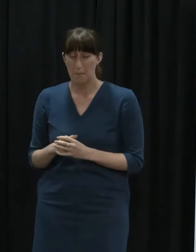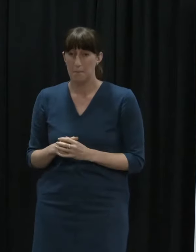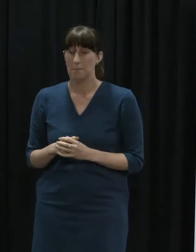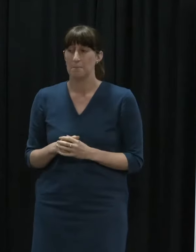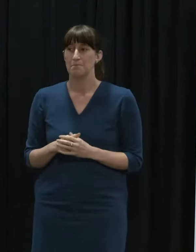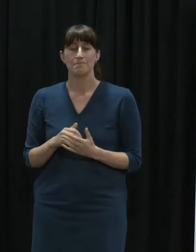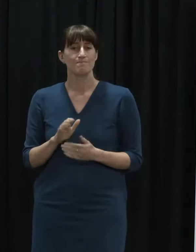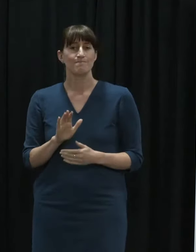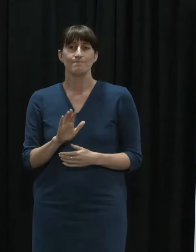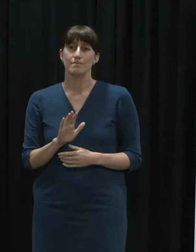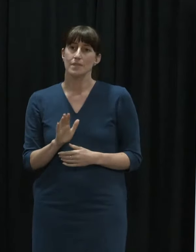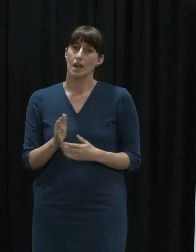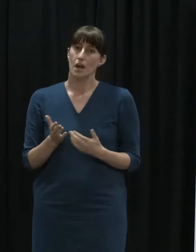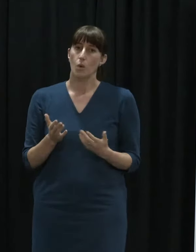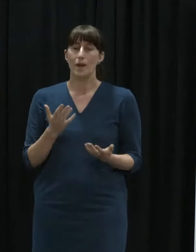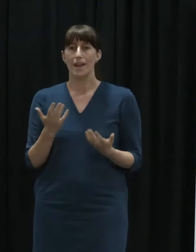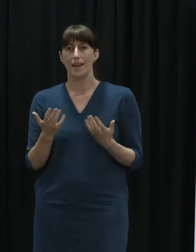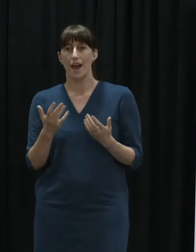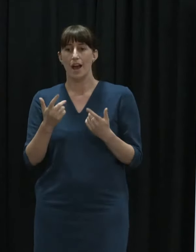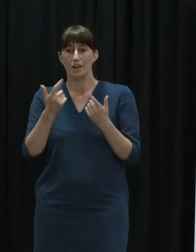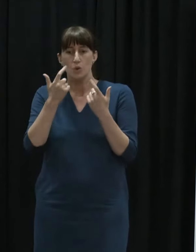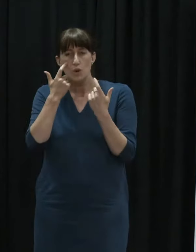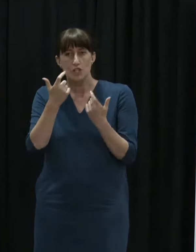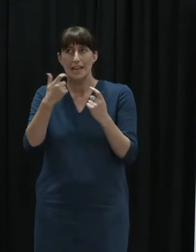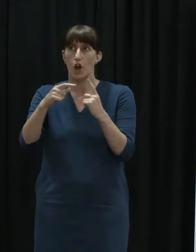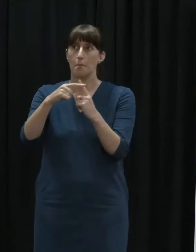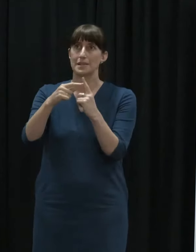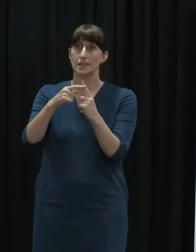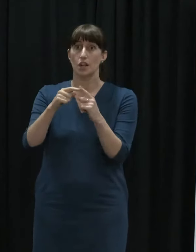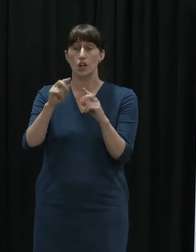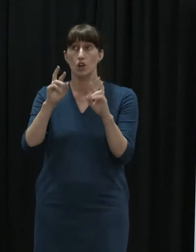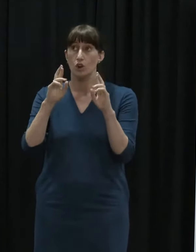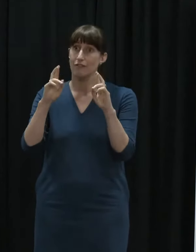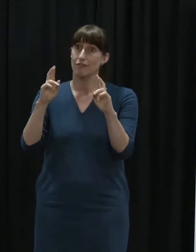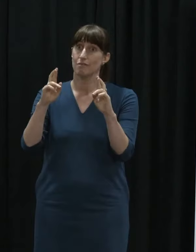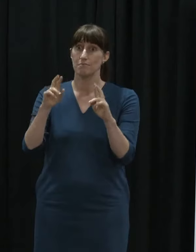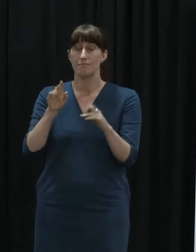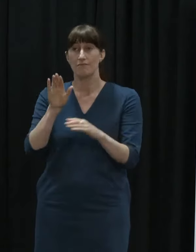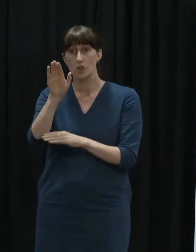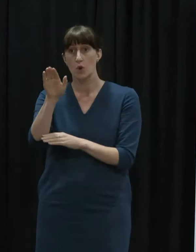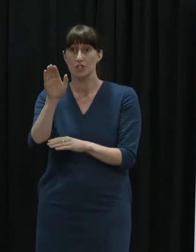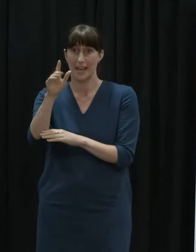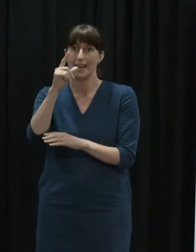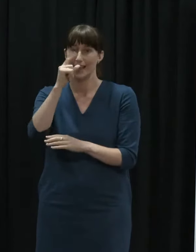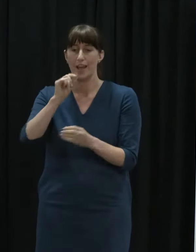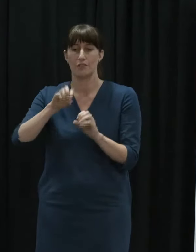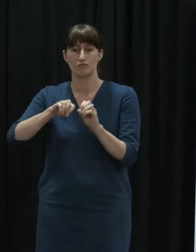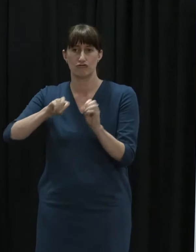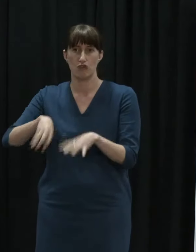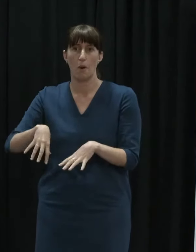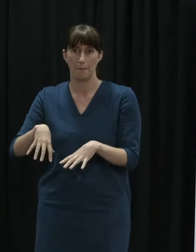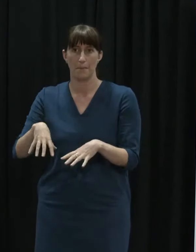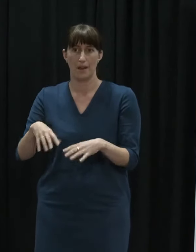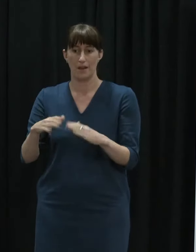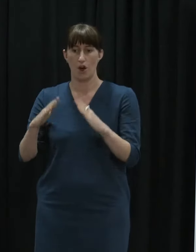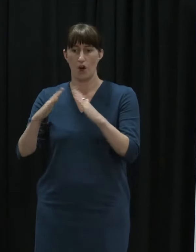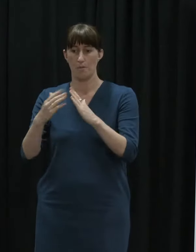relaxation of self-isolation? Not necessarily but you hae seen us express the higher bar.